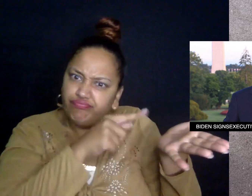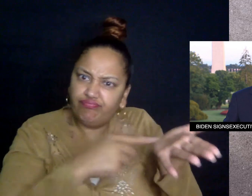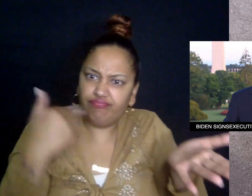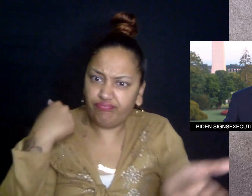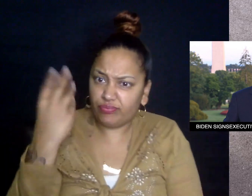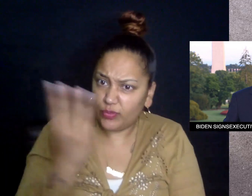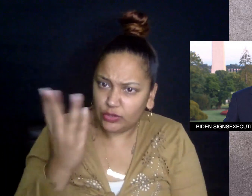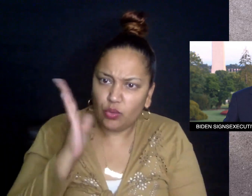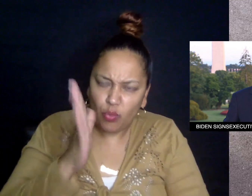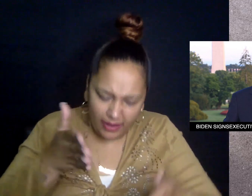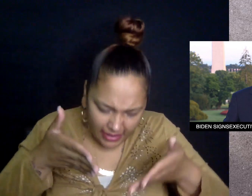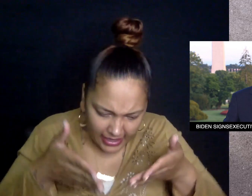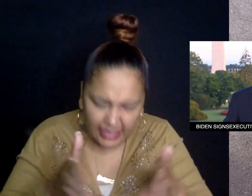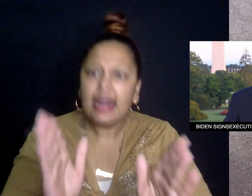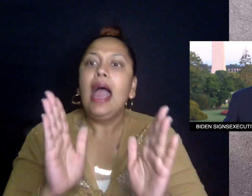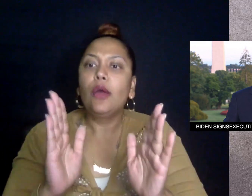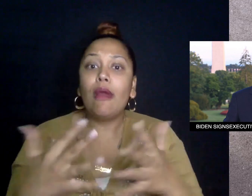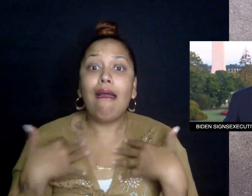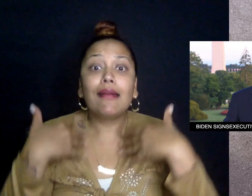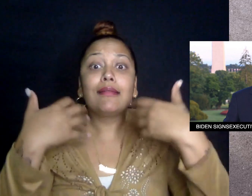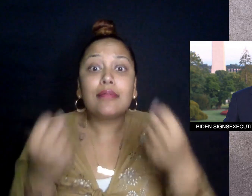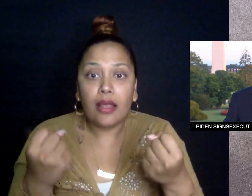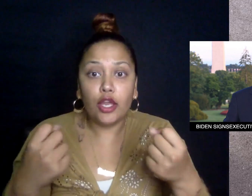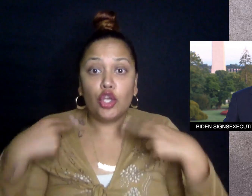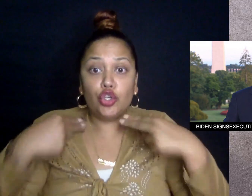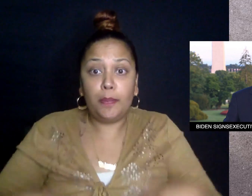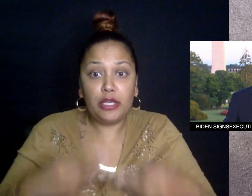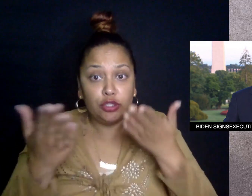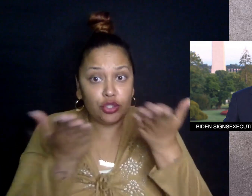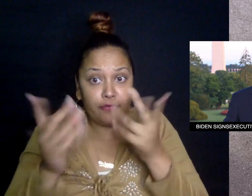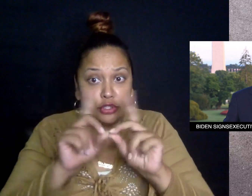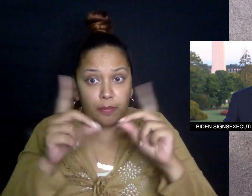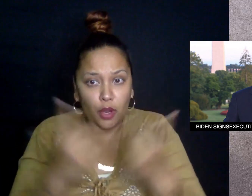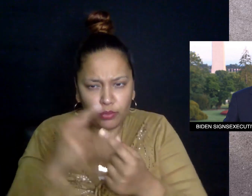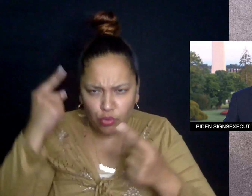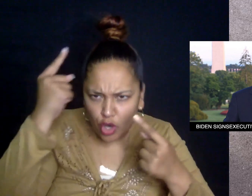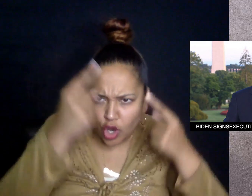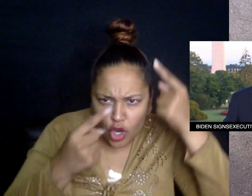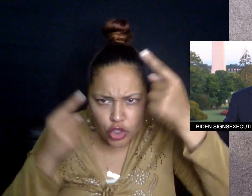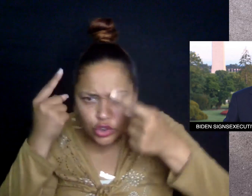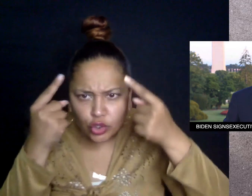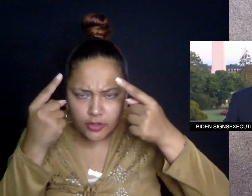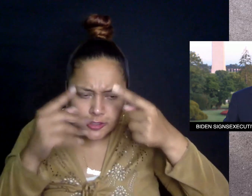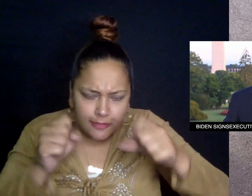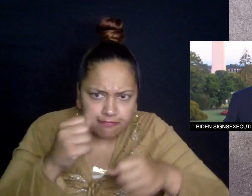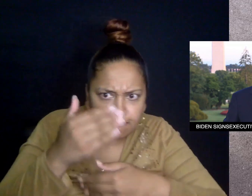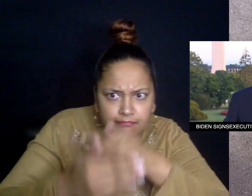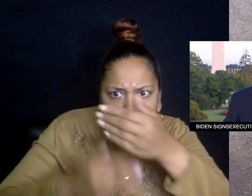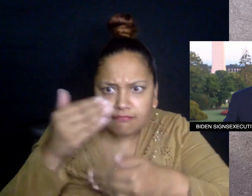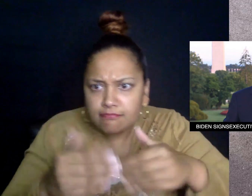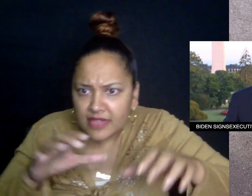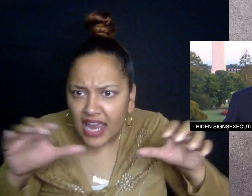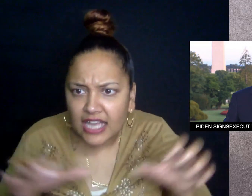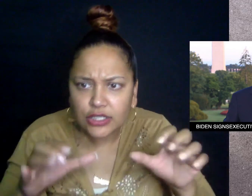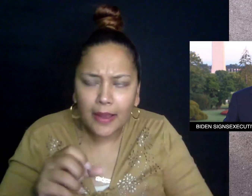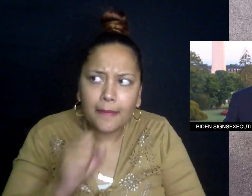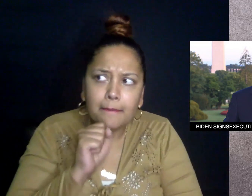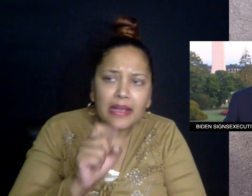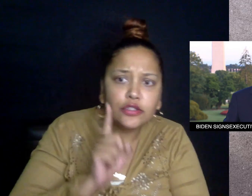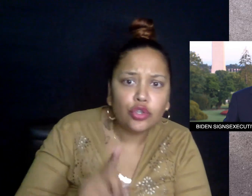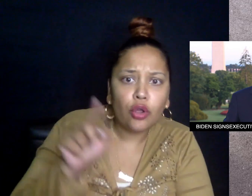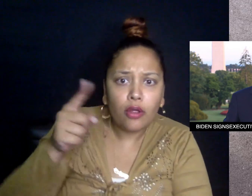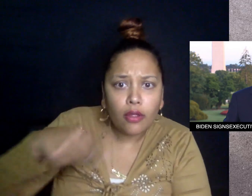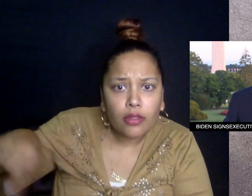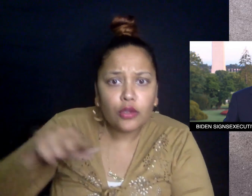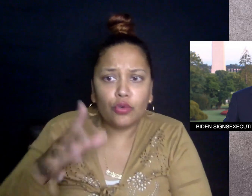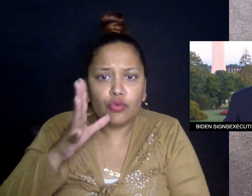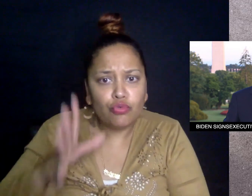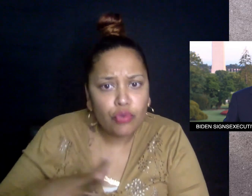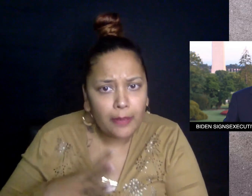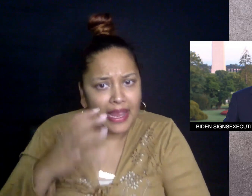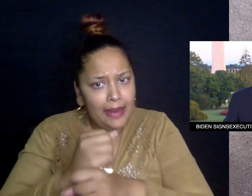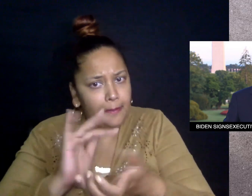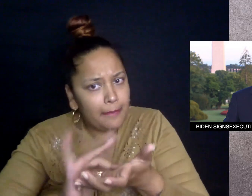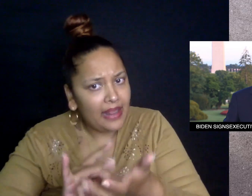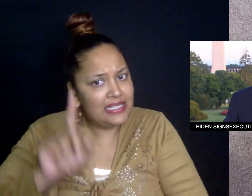women in the US president Joe Biden signed an executive order Wednesday that will allow